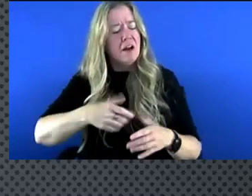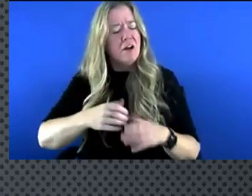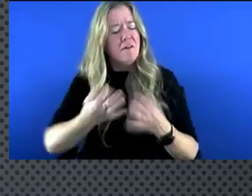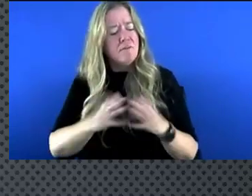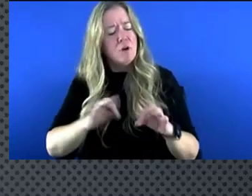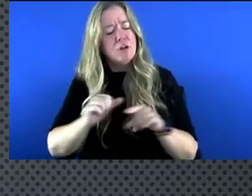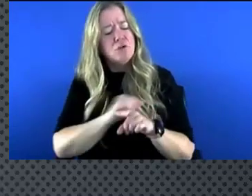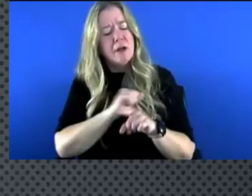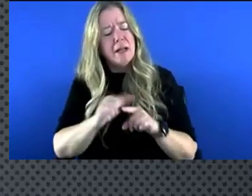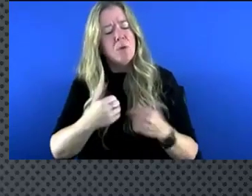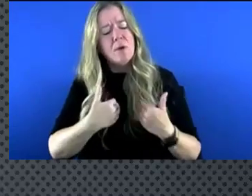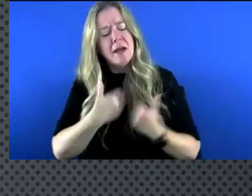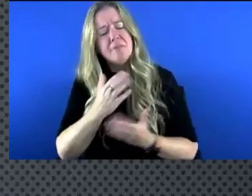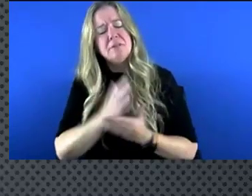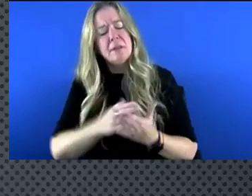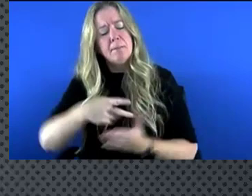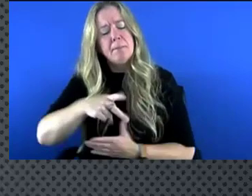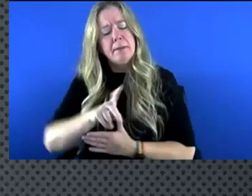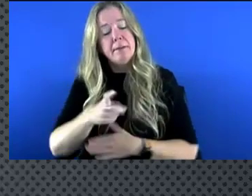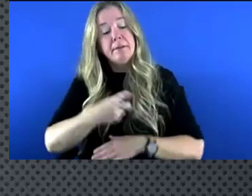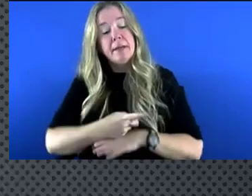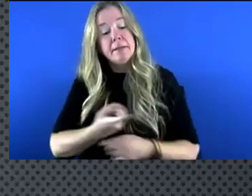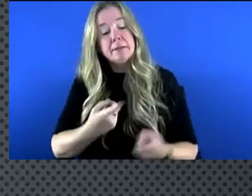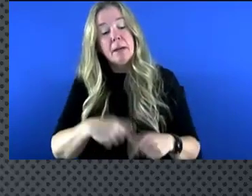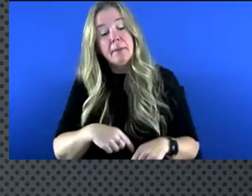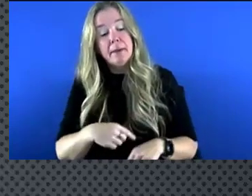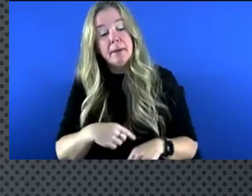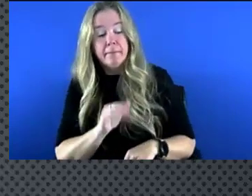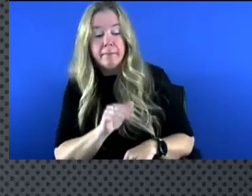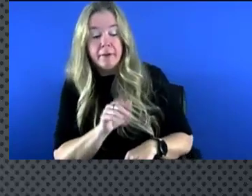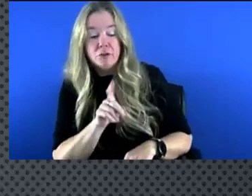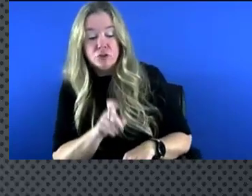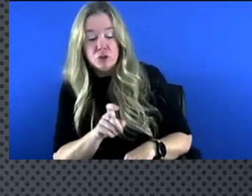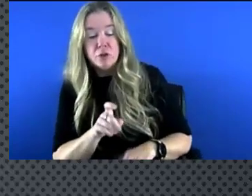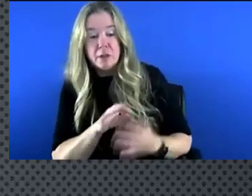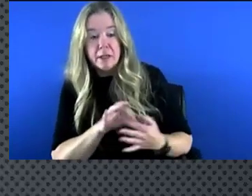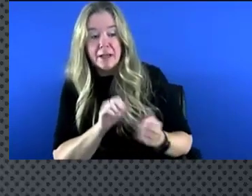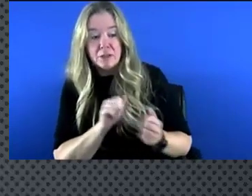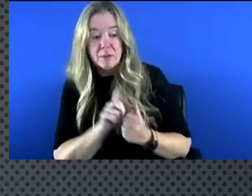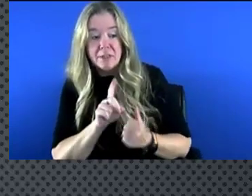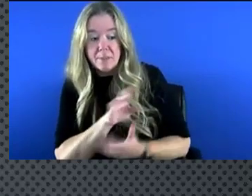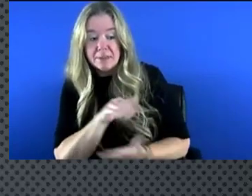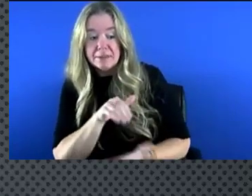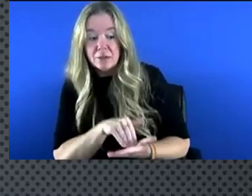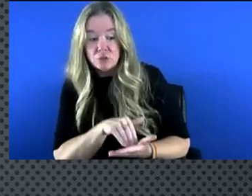We have some PD days coming up. Why don't we connect with DB Central to come out